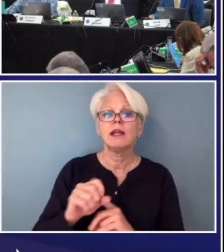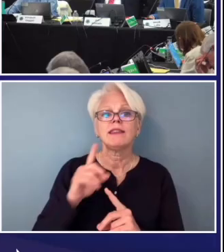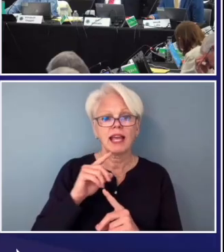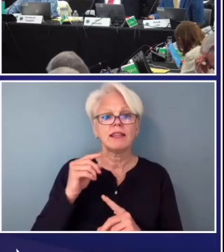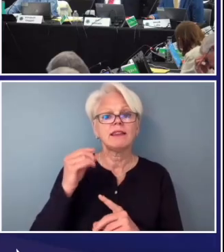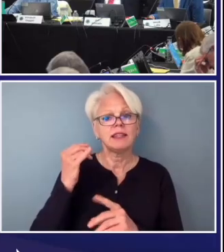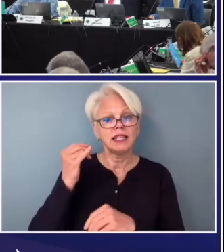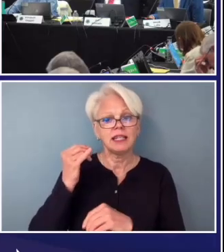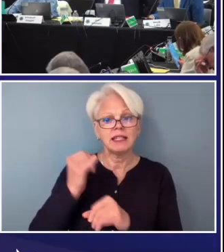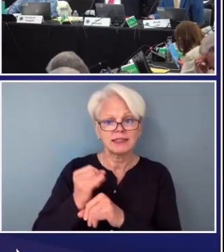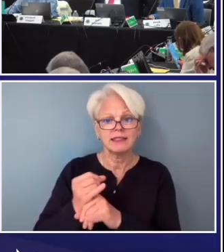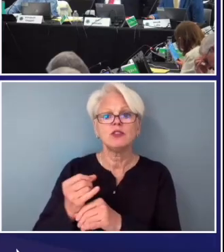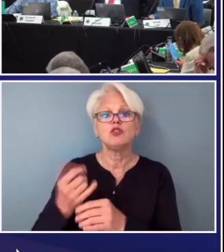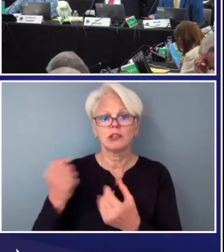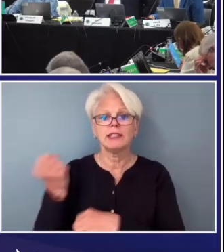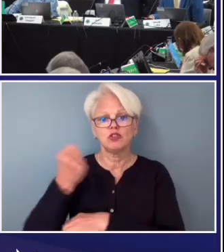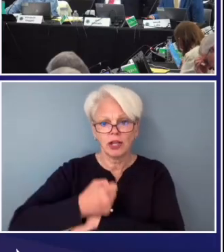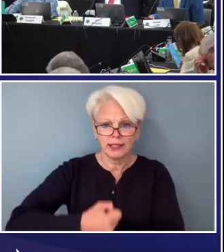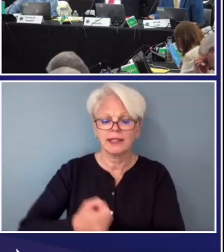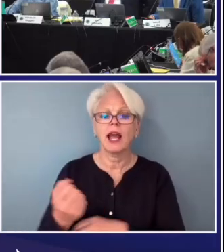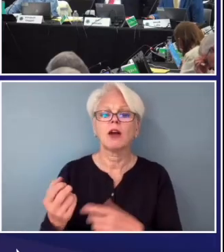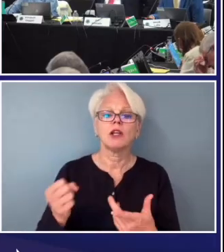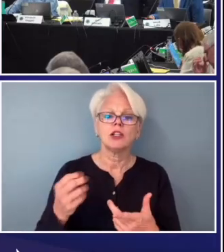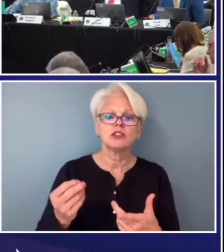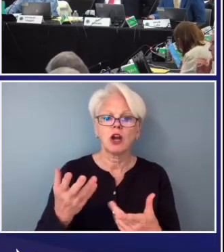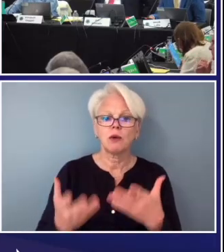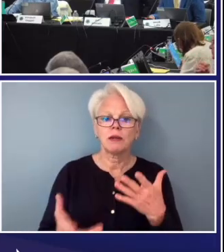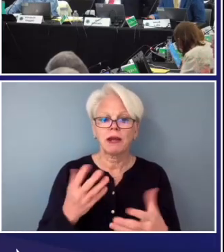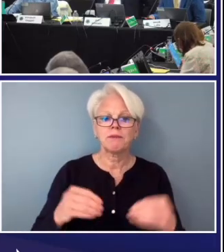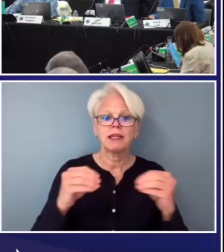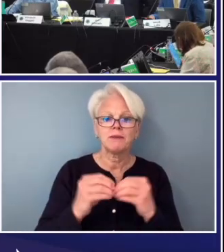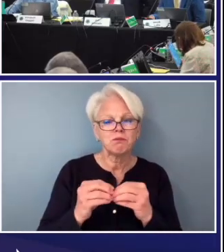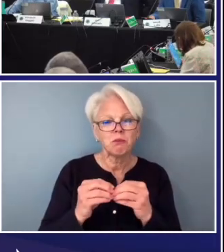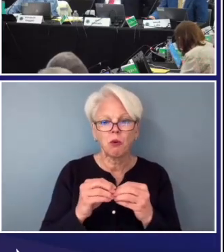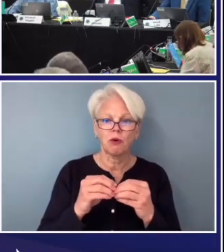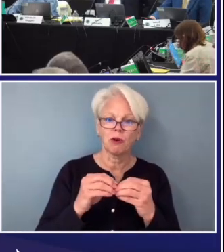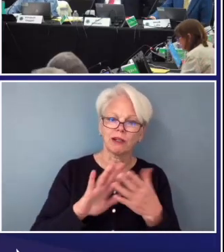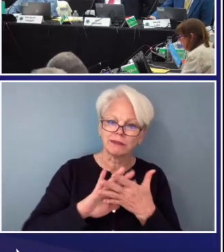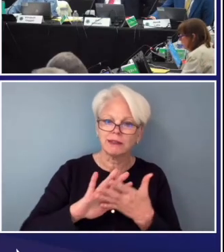bit more nuanced than that, and so we may not want to bind ourselves by tying it to a specific number in that way. Okay. I'm just flagging.